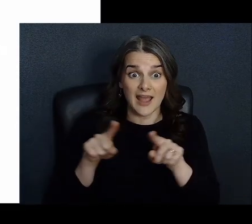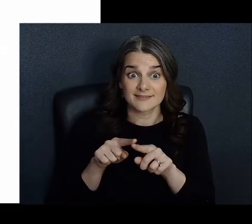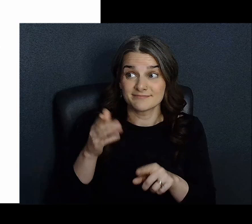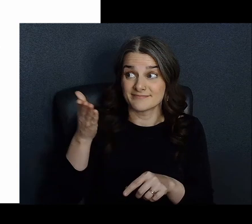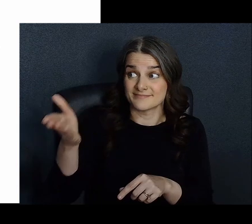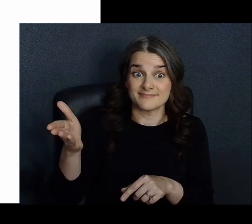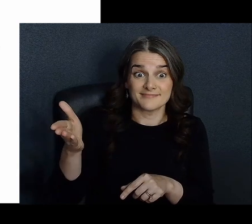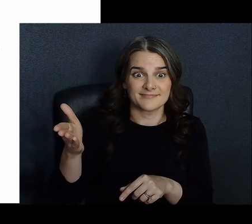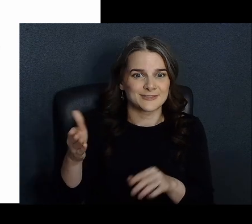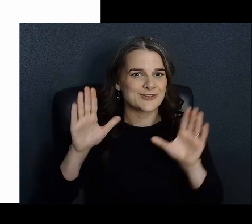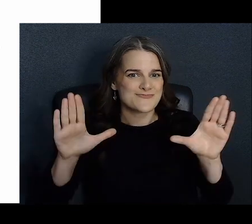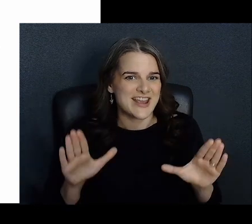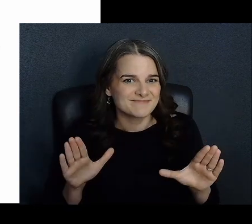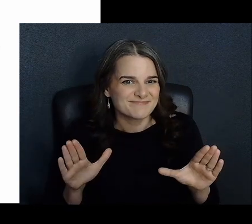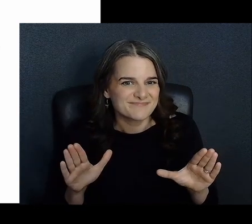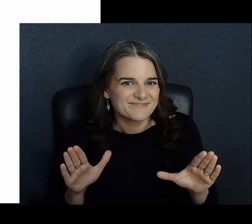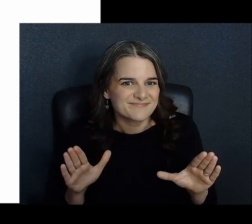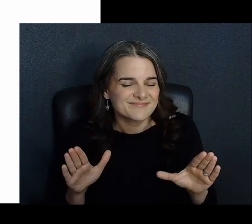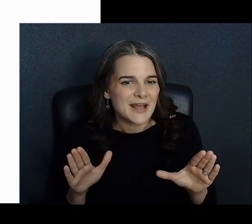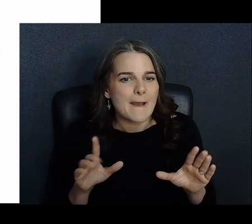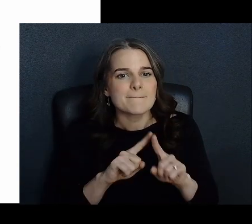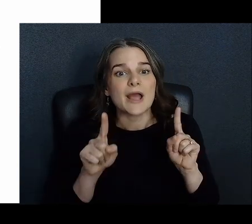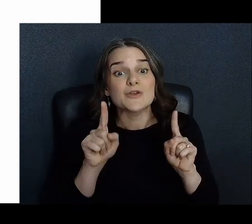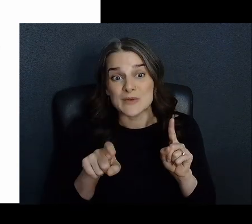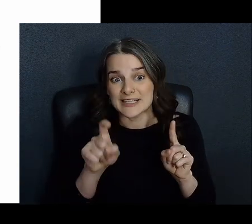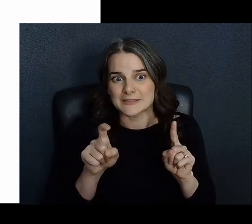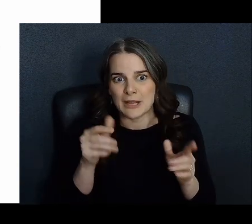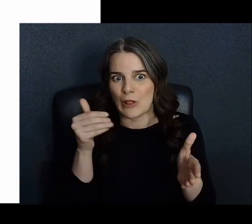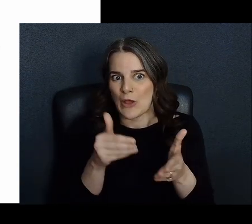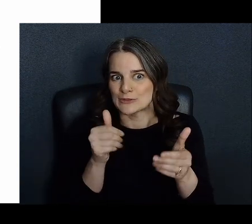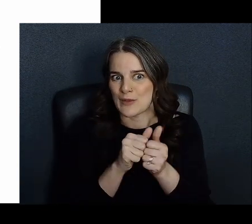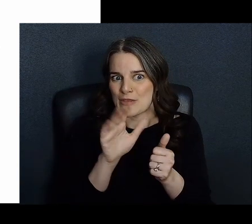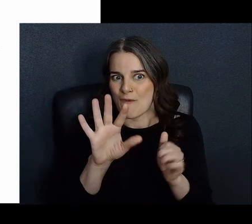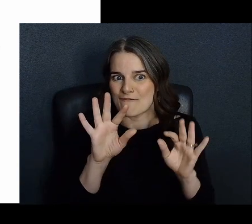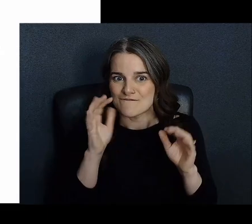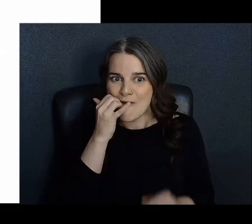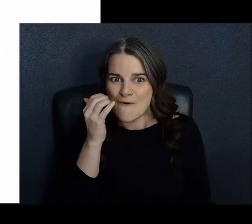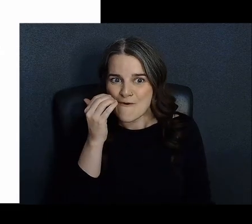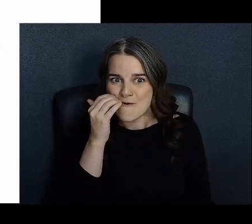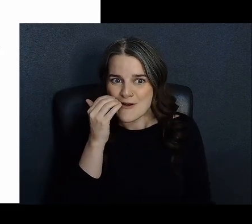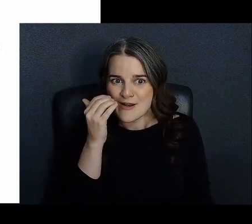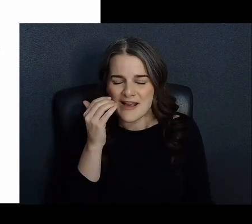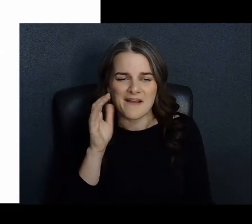You can also then-- but you needed to be close to it with your phone. So within about eight inches, I had